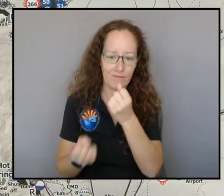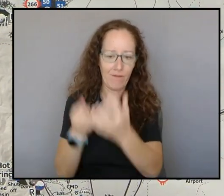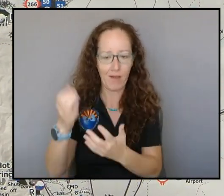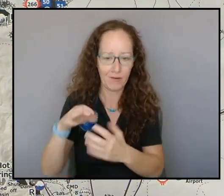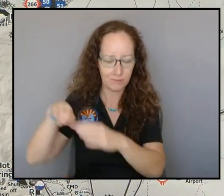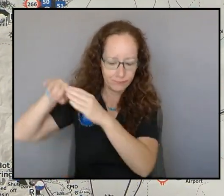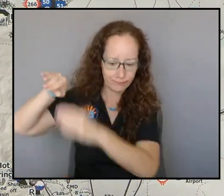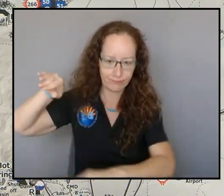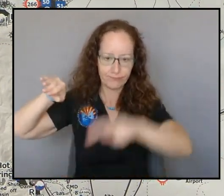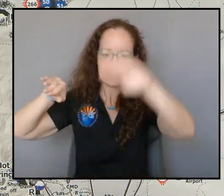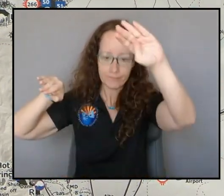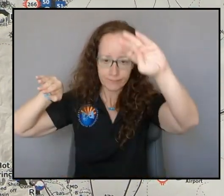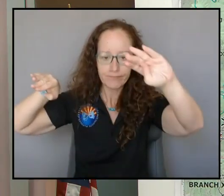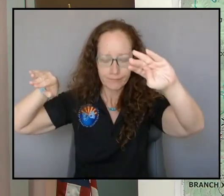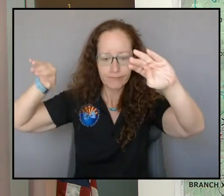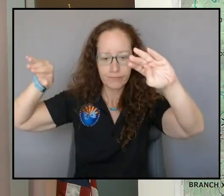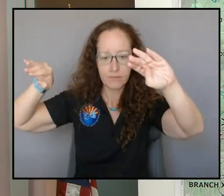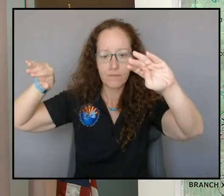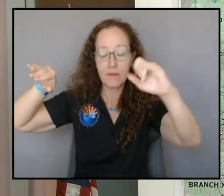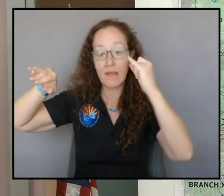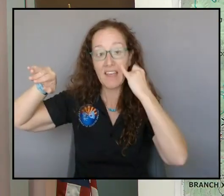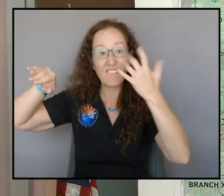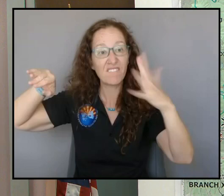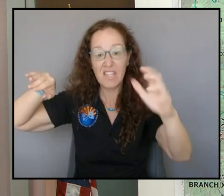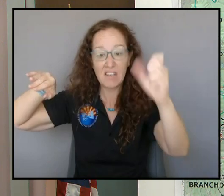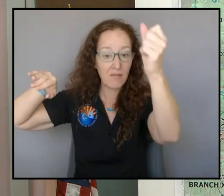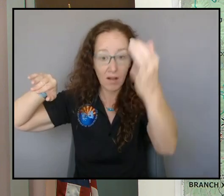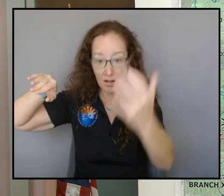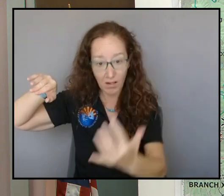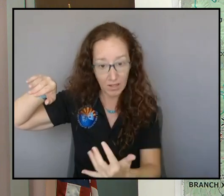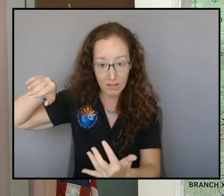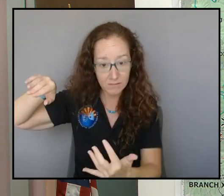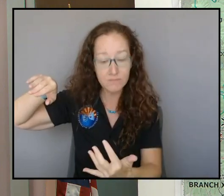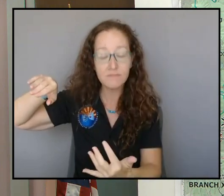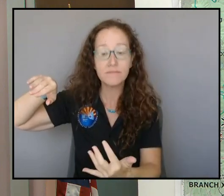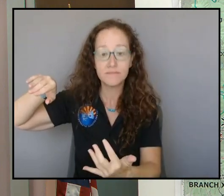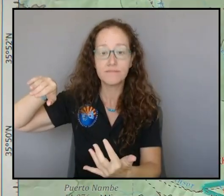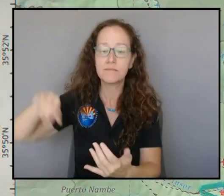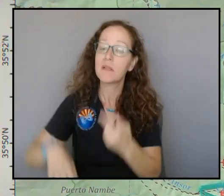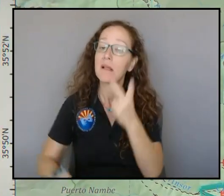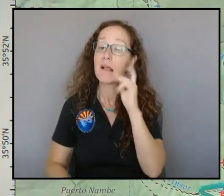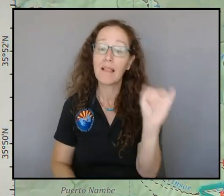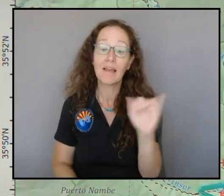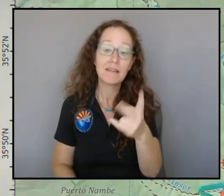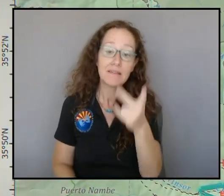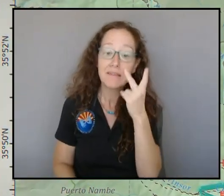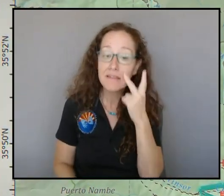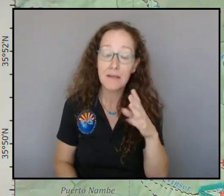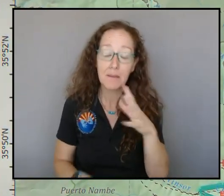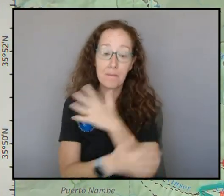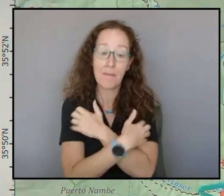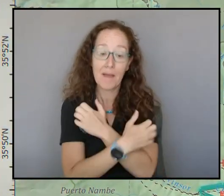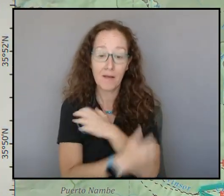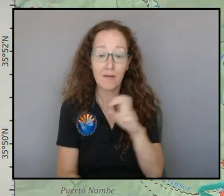And so as we look at Bear Creek, the South Fork of Bear Creek, and Bear Creek Canyon, and those canyons are lined there.